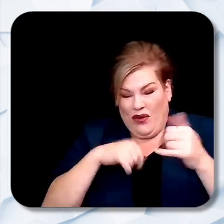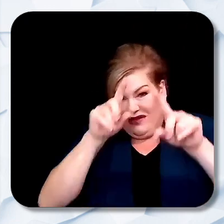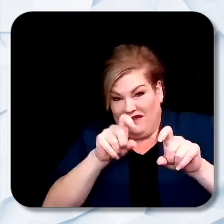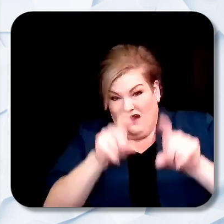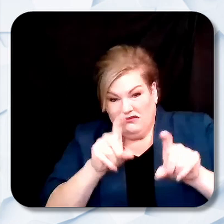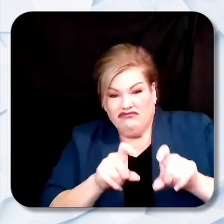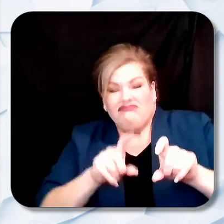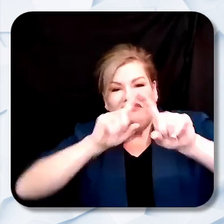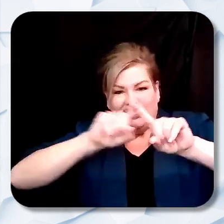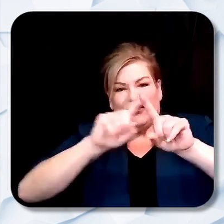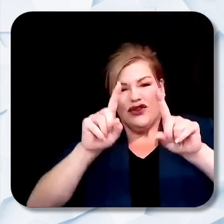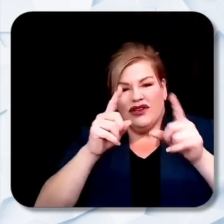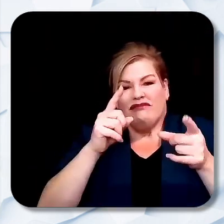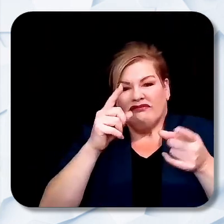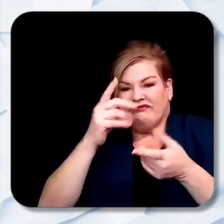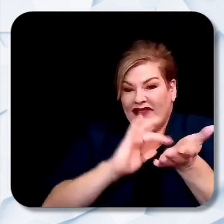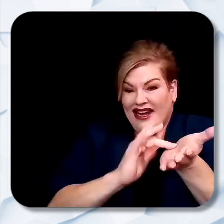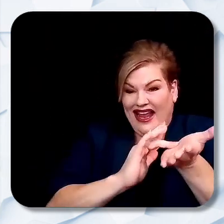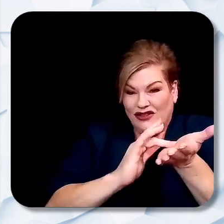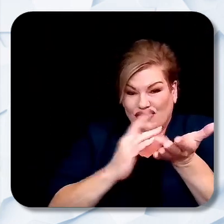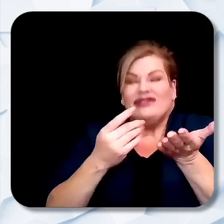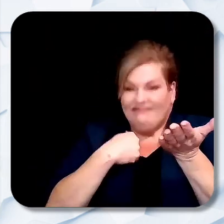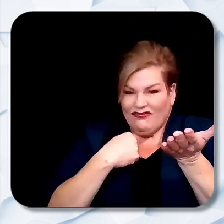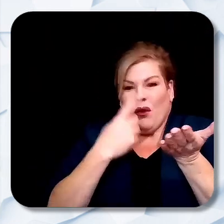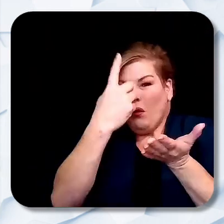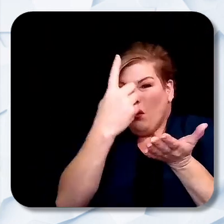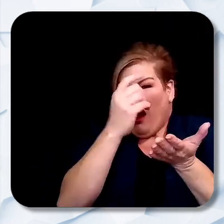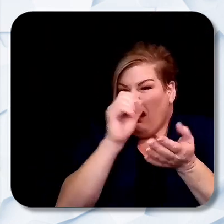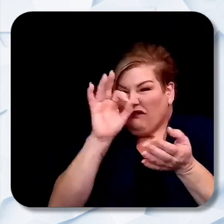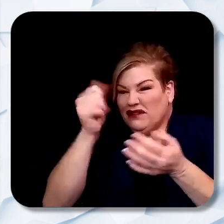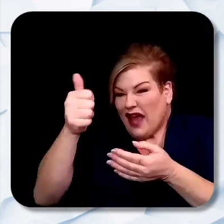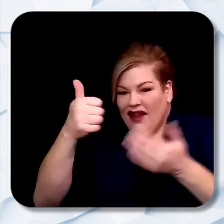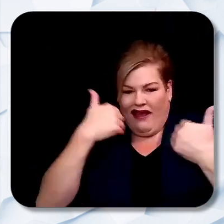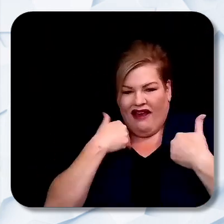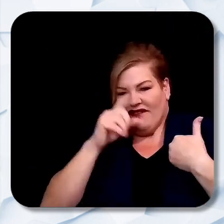I talked a little bit about social media um, and I think it's really important to stop for a moment